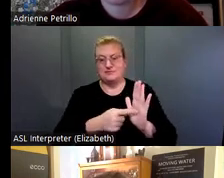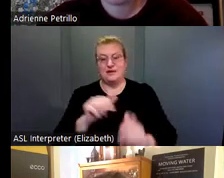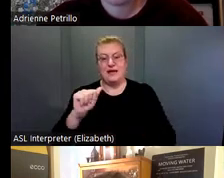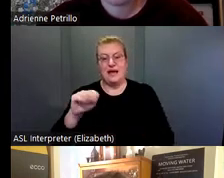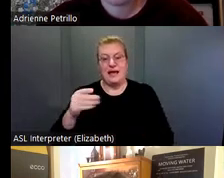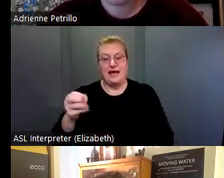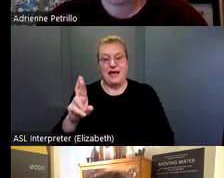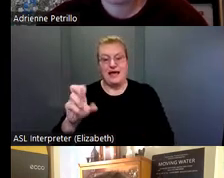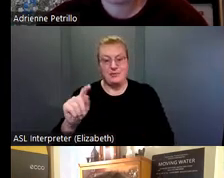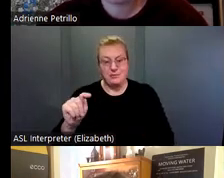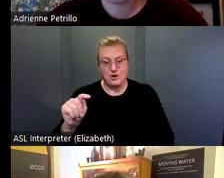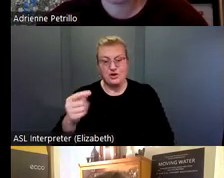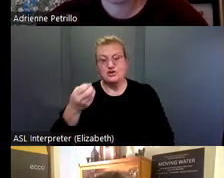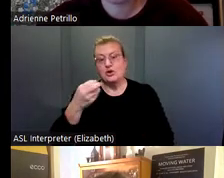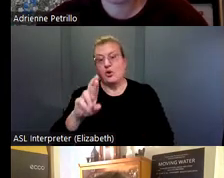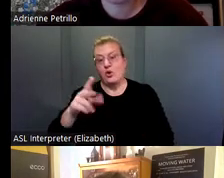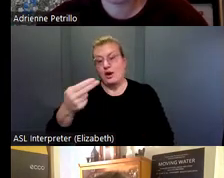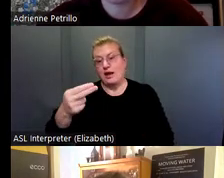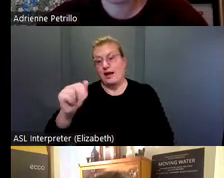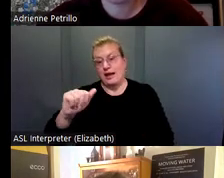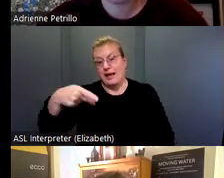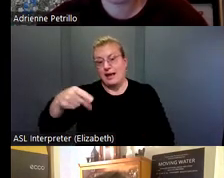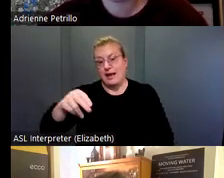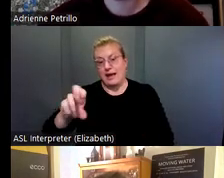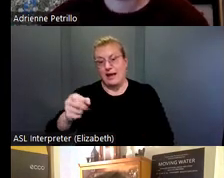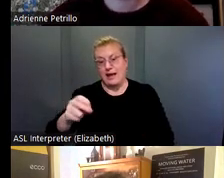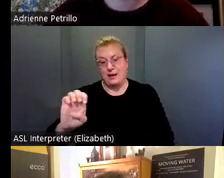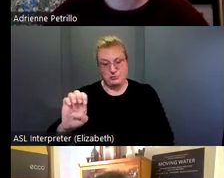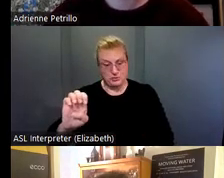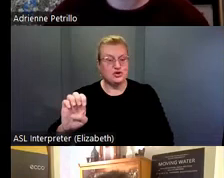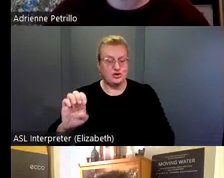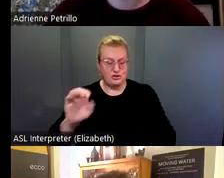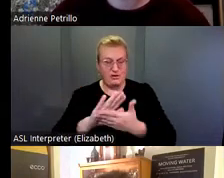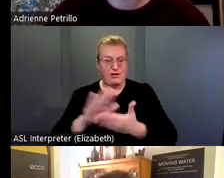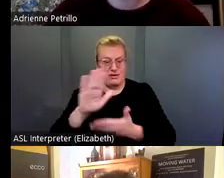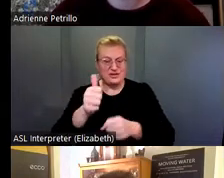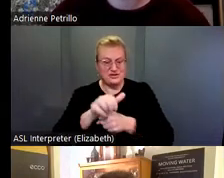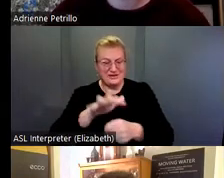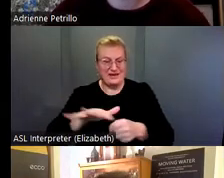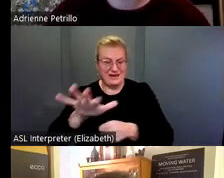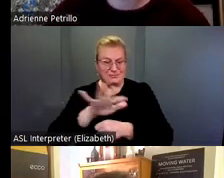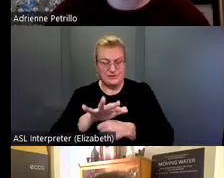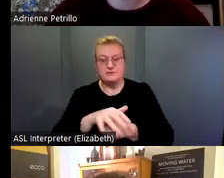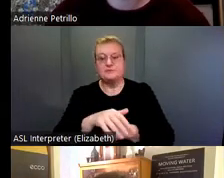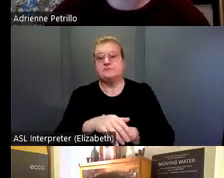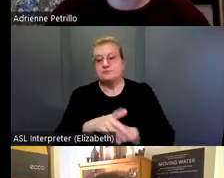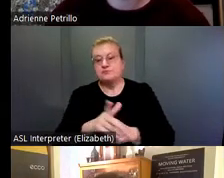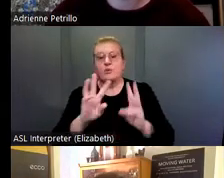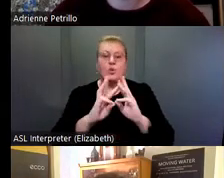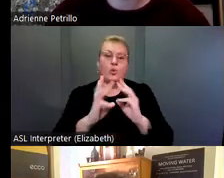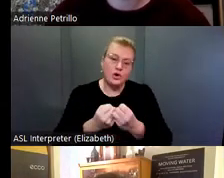independent though from them. And also presenting workshops, rehearsal residencies,